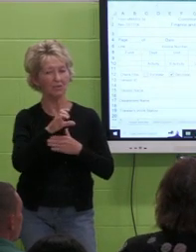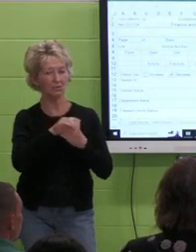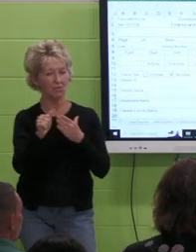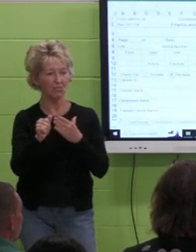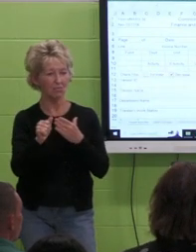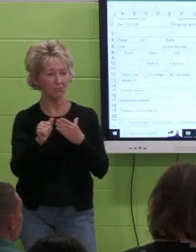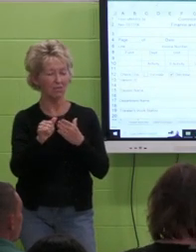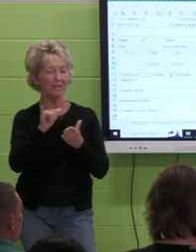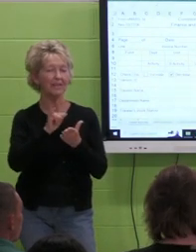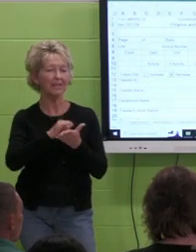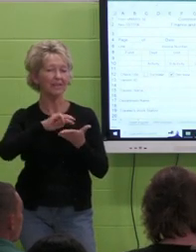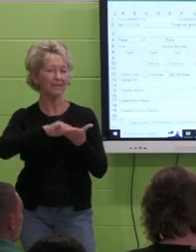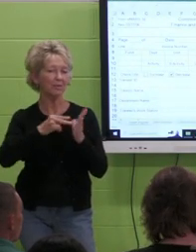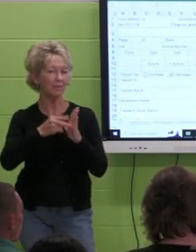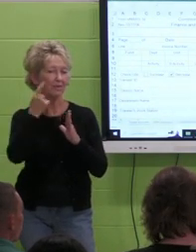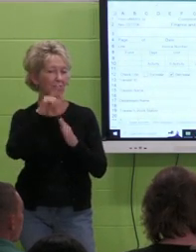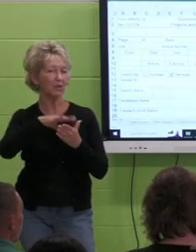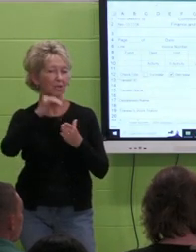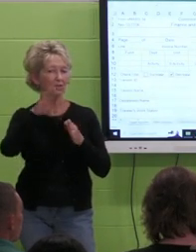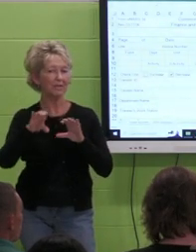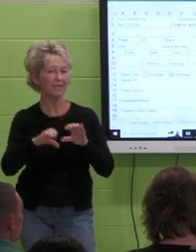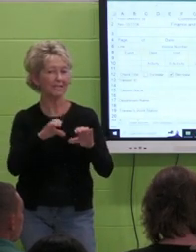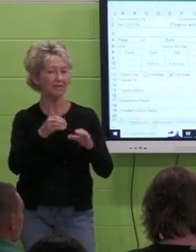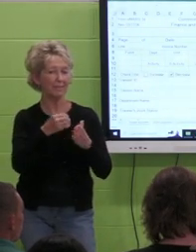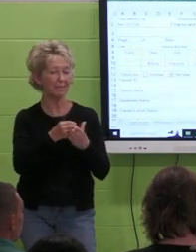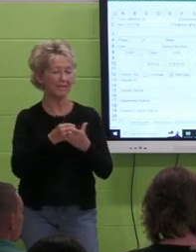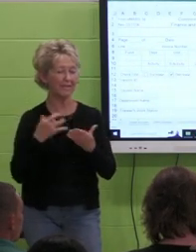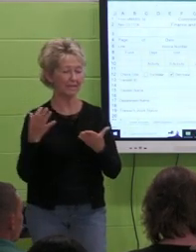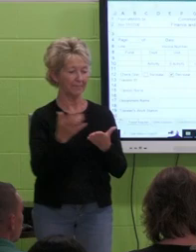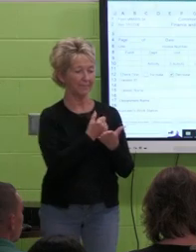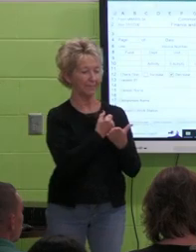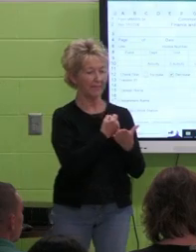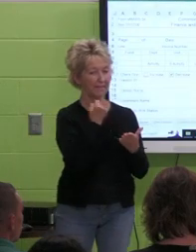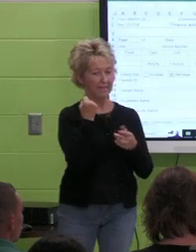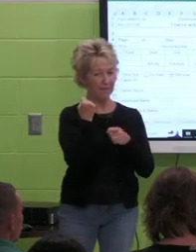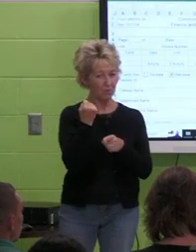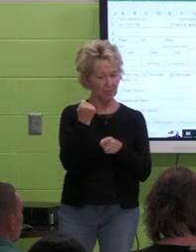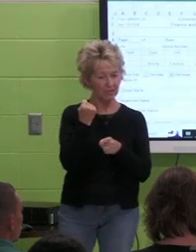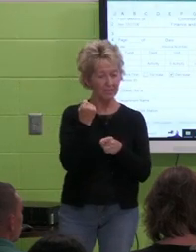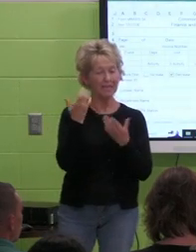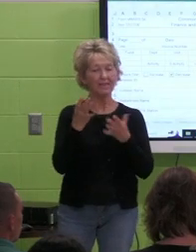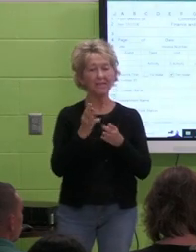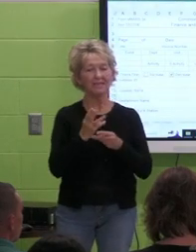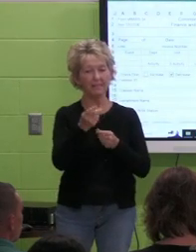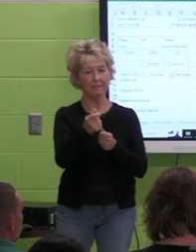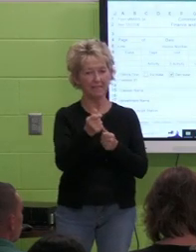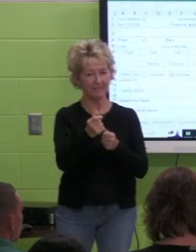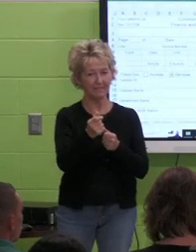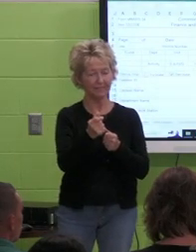of a Student Activity fund the money comes in it's a holding place then you spend it it's not